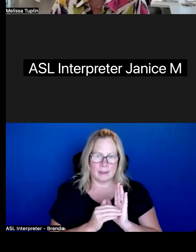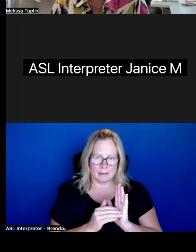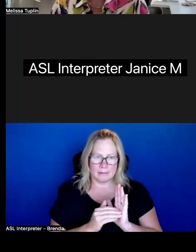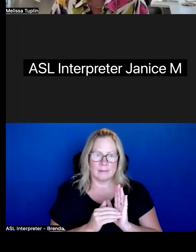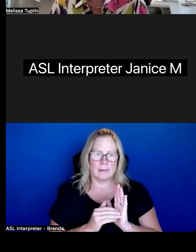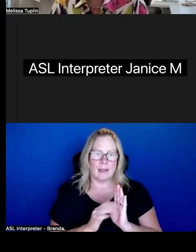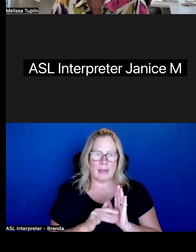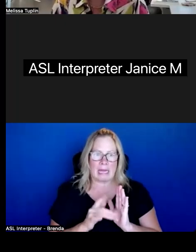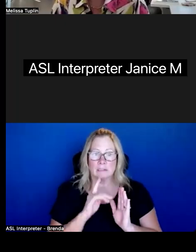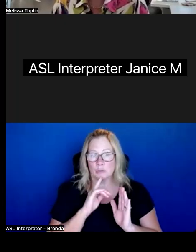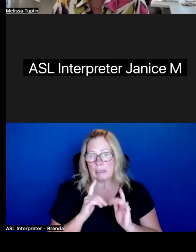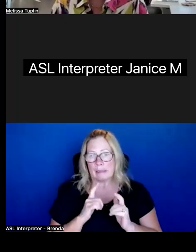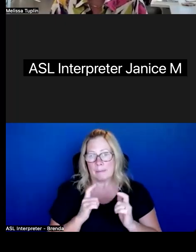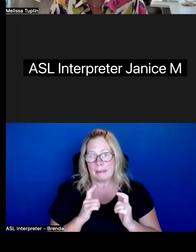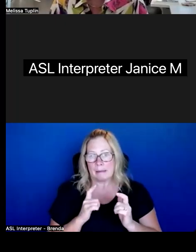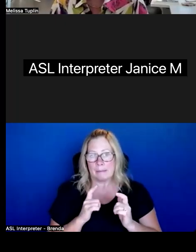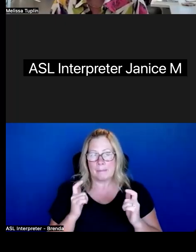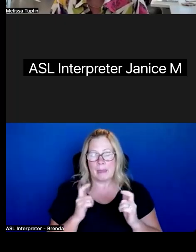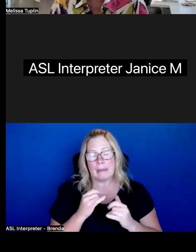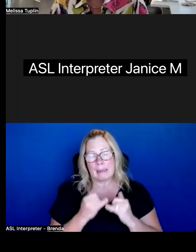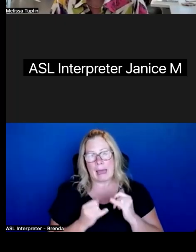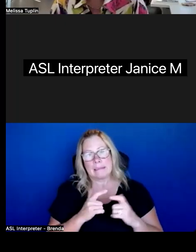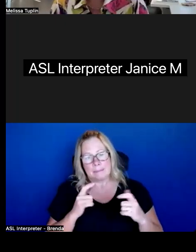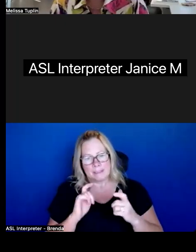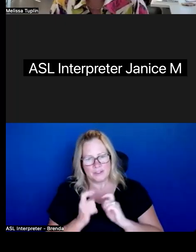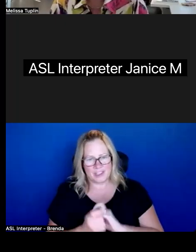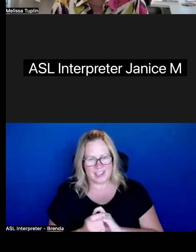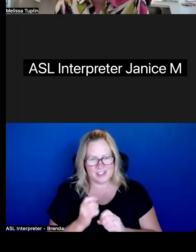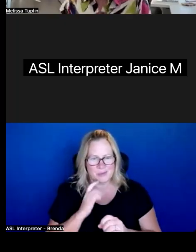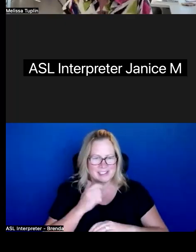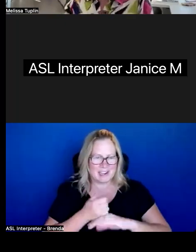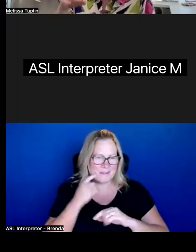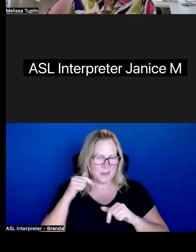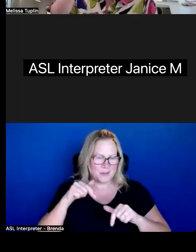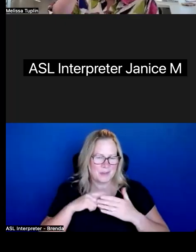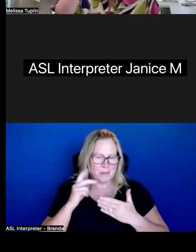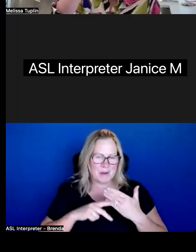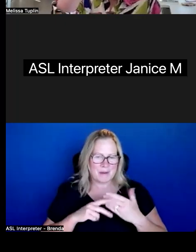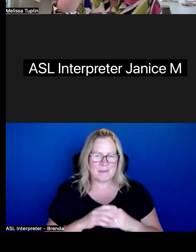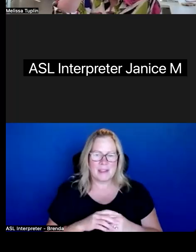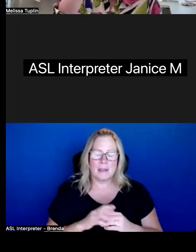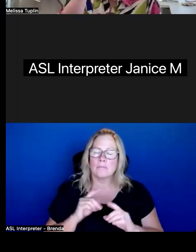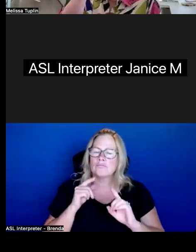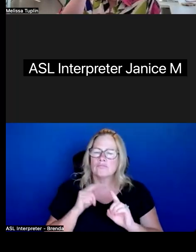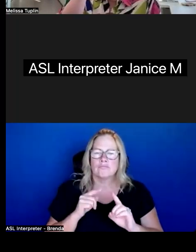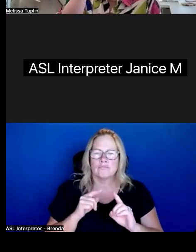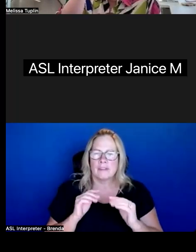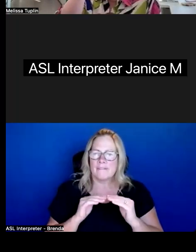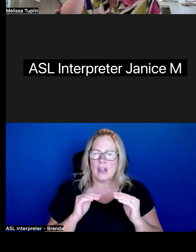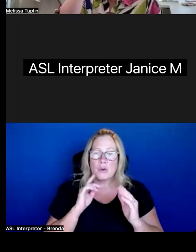we've made for this program. The spirit of the Fair Notice Policy remains the same,